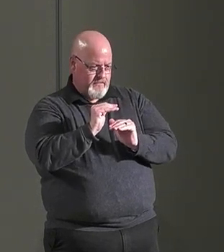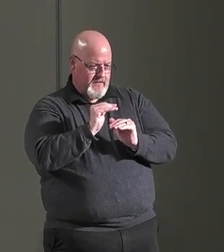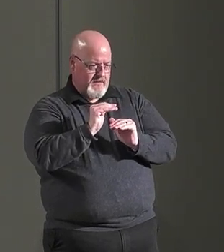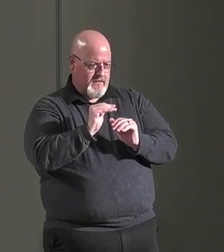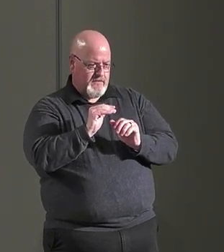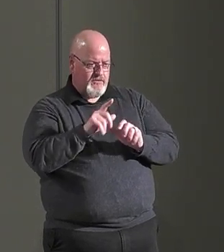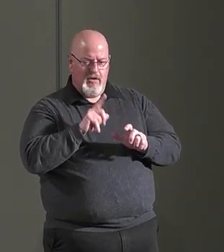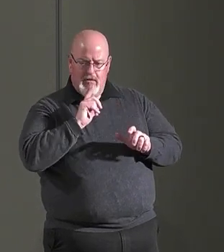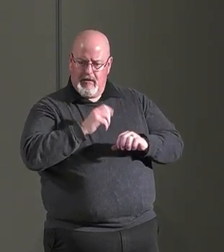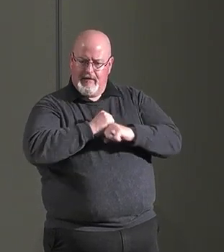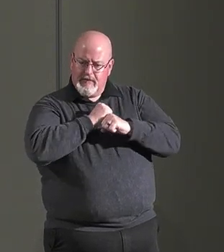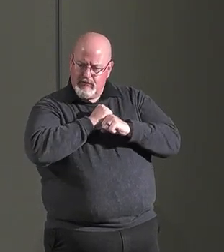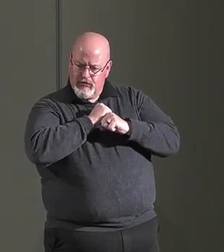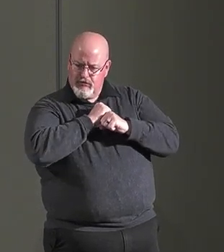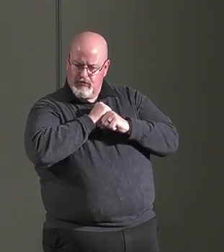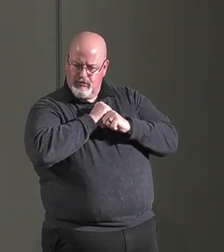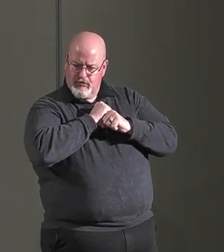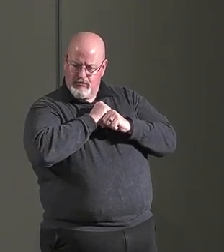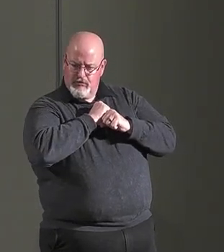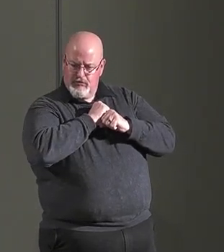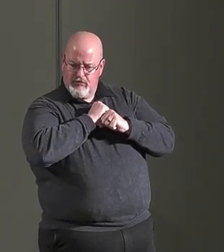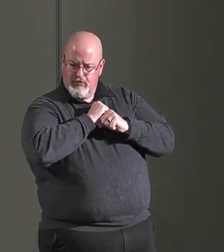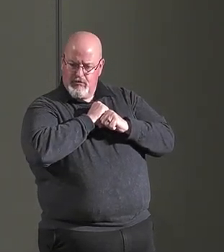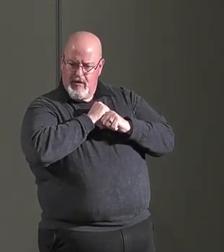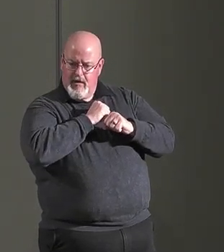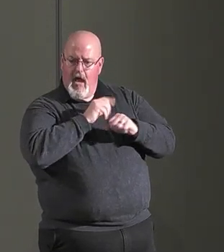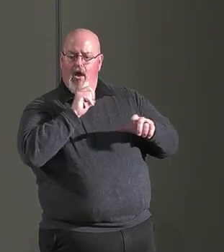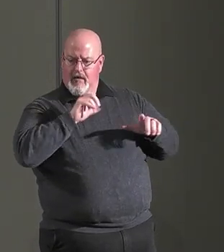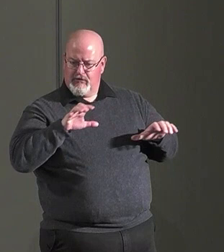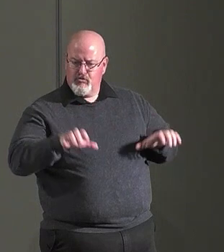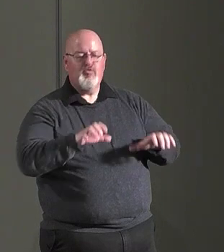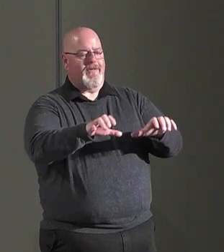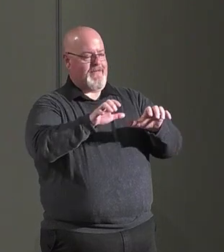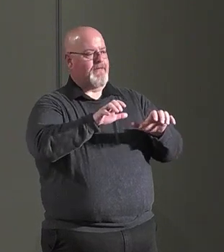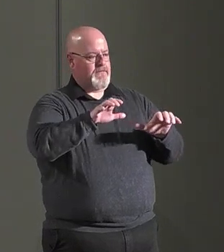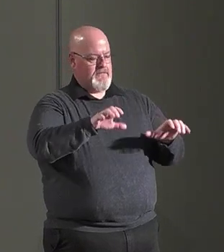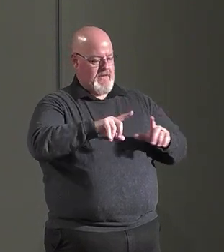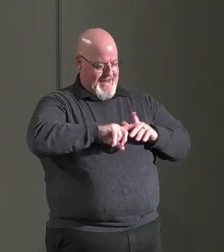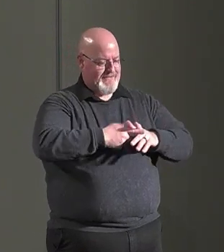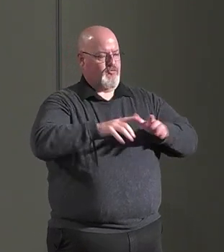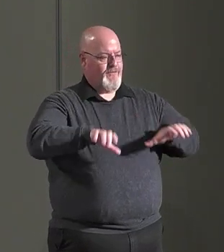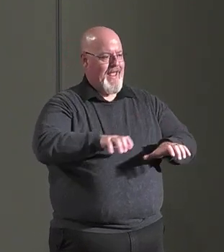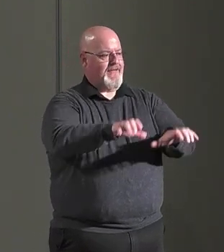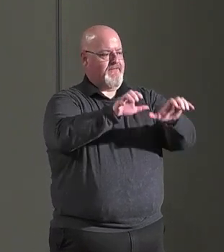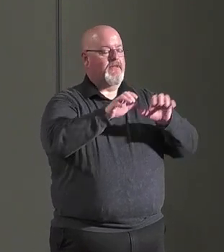So when I say a limitation of line of sight, it involves in the context of health care